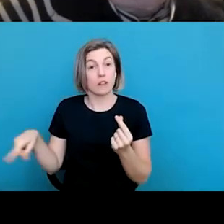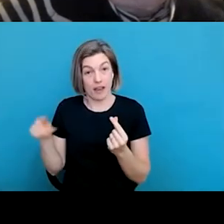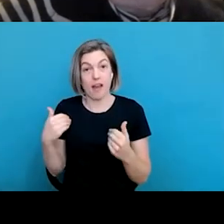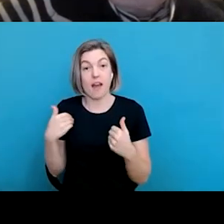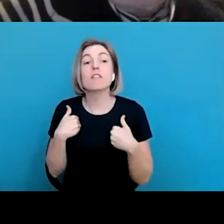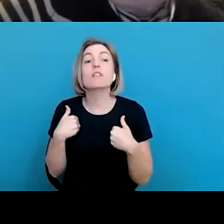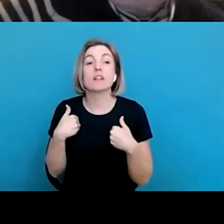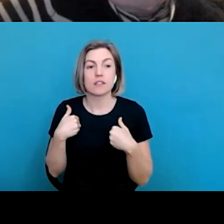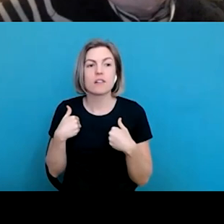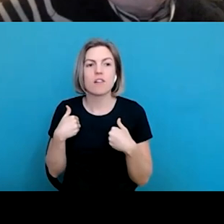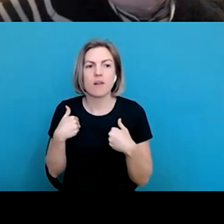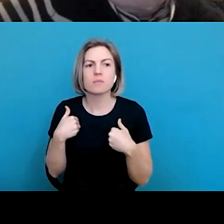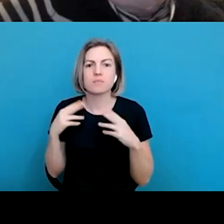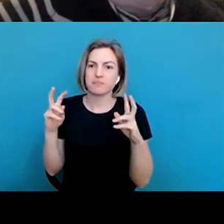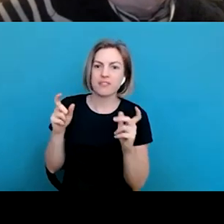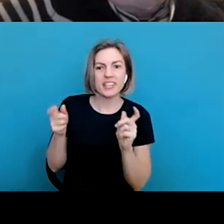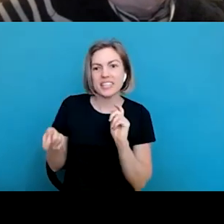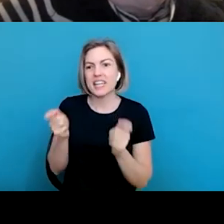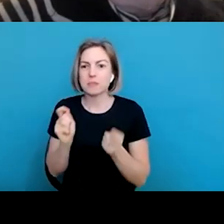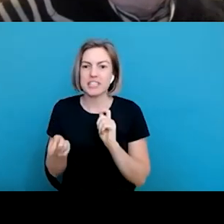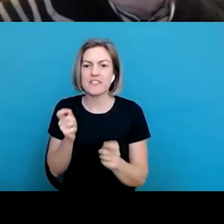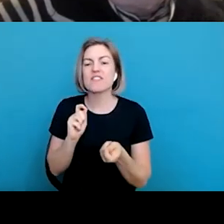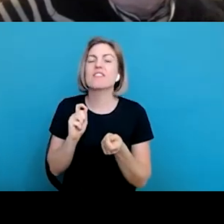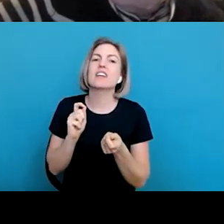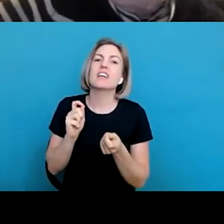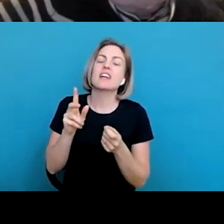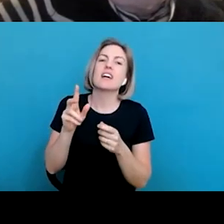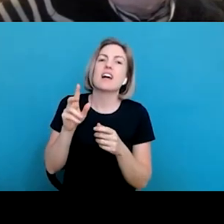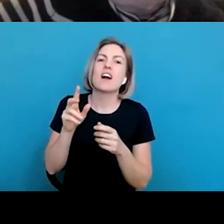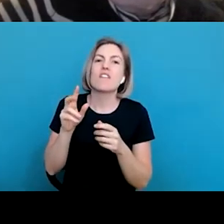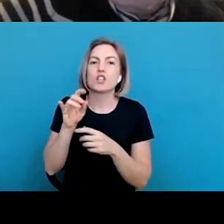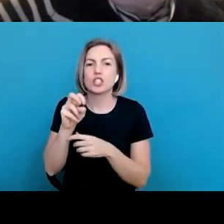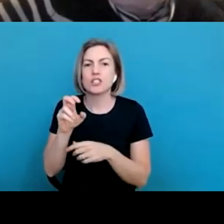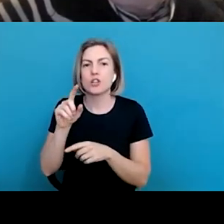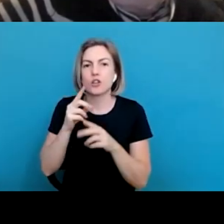adaptive version of VR ASL that they simplify the current